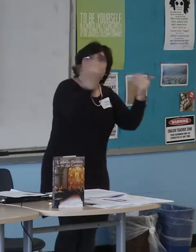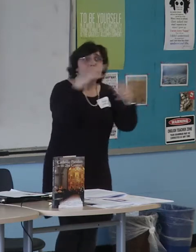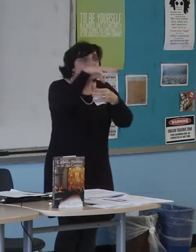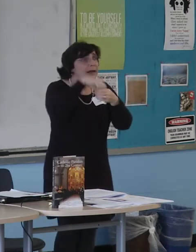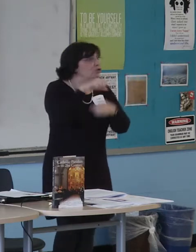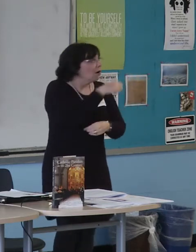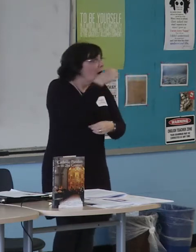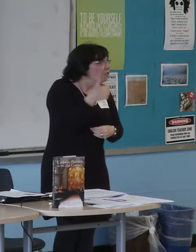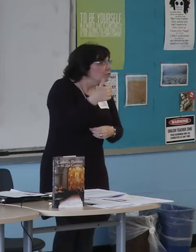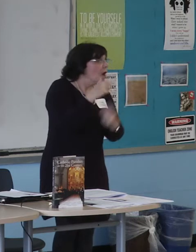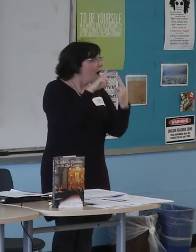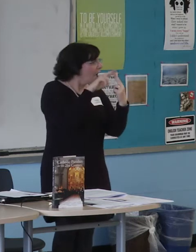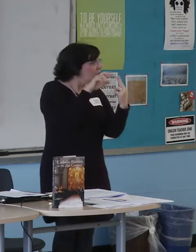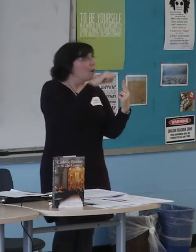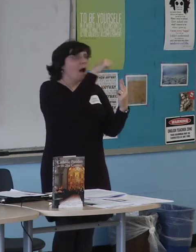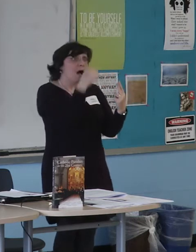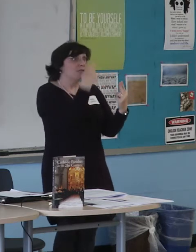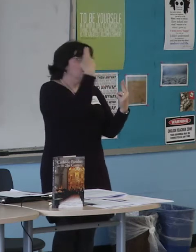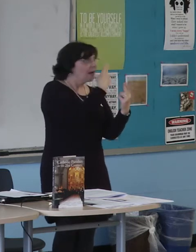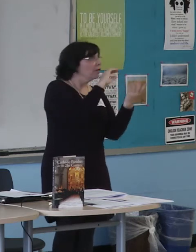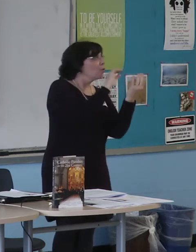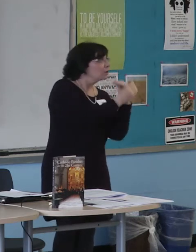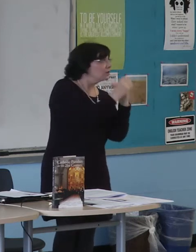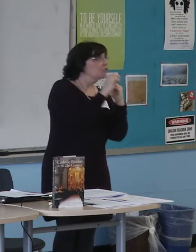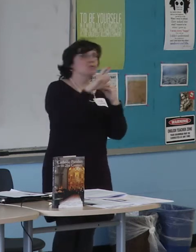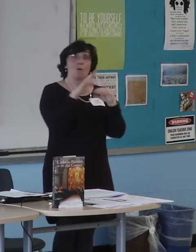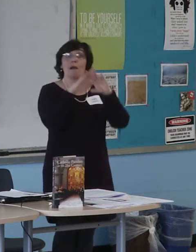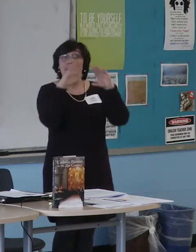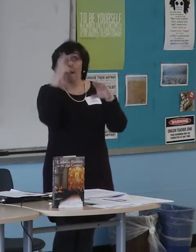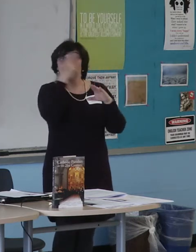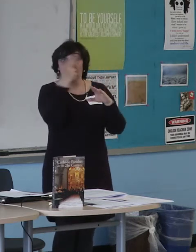organizations or other non-Catholic organizations, and again if you start to